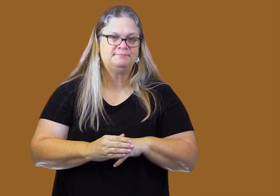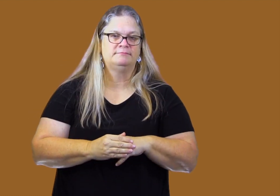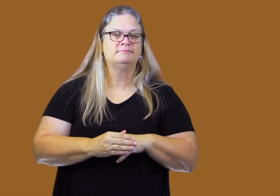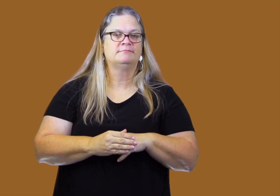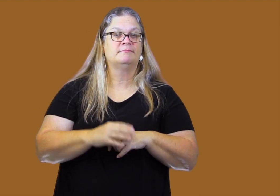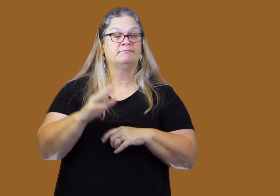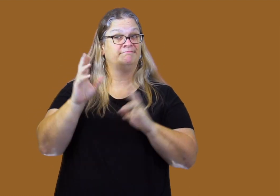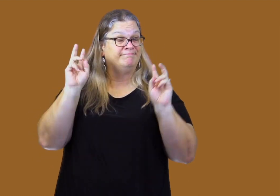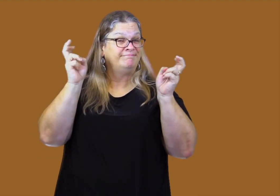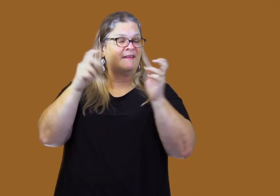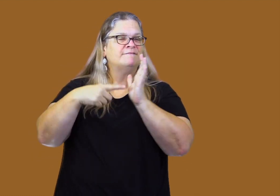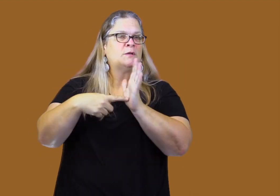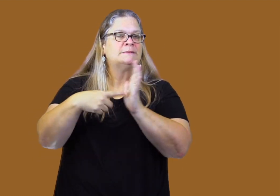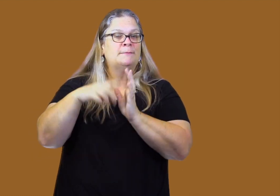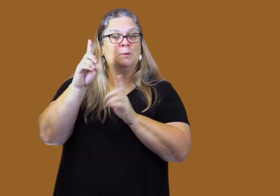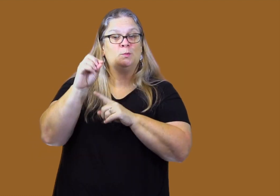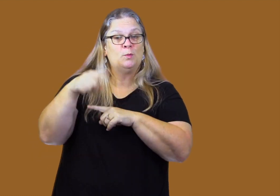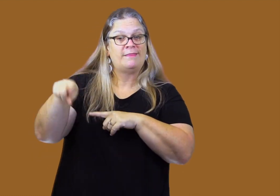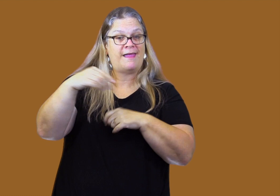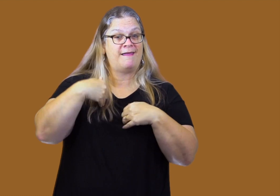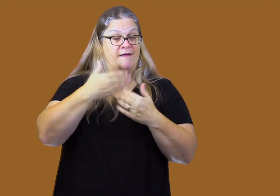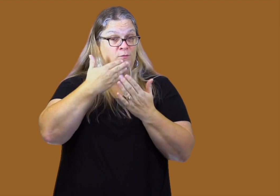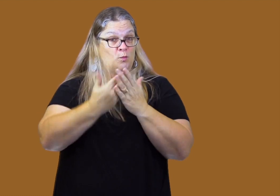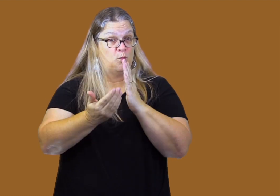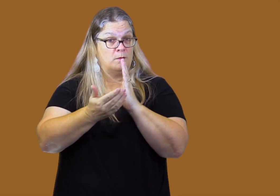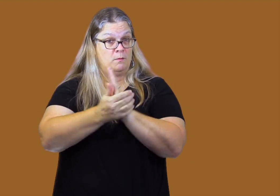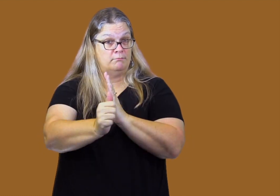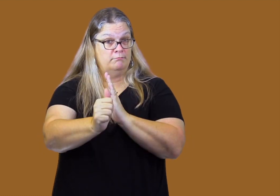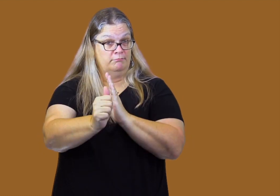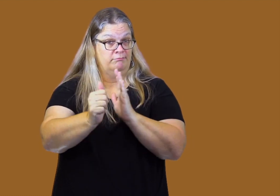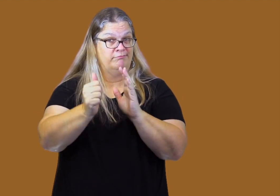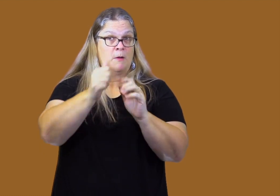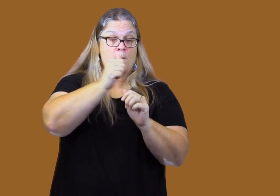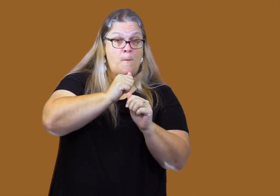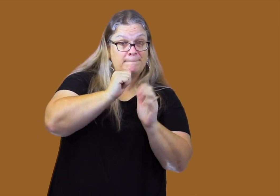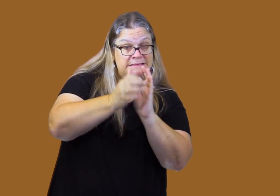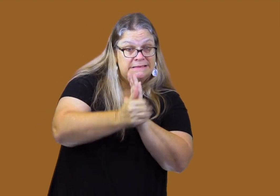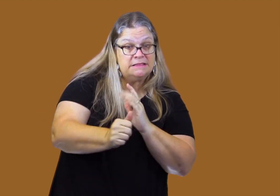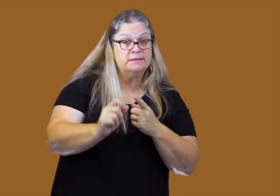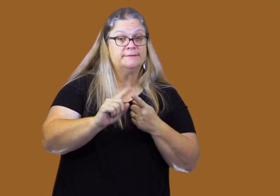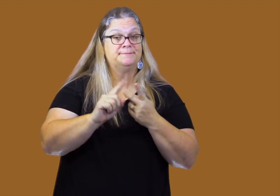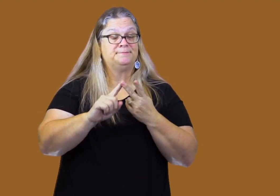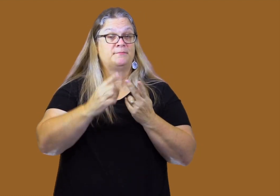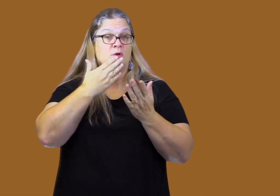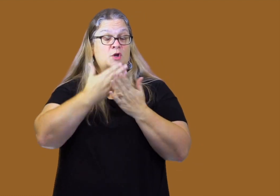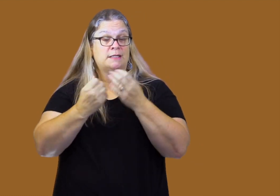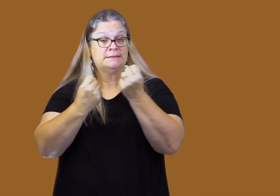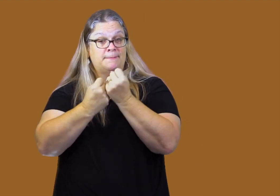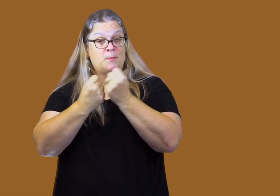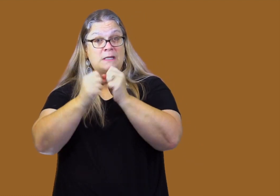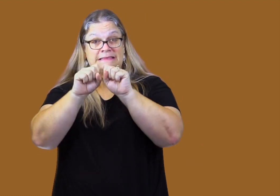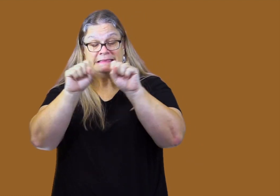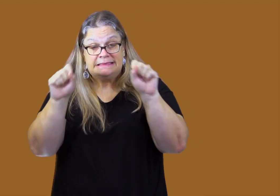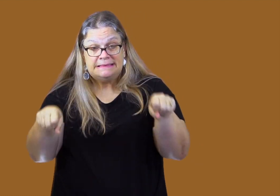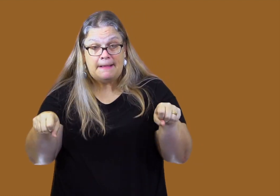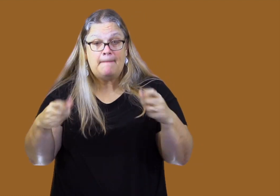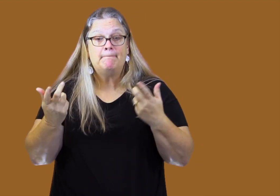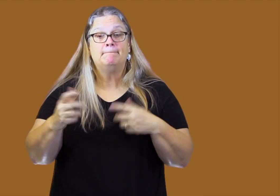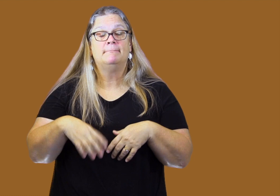which are behaviors that should also be considered. For example, do they have good coping skills? Do they have a good support system?